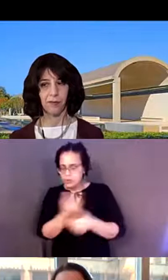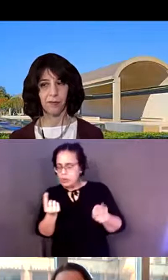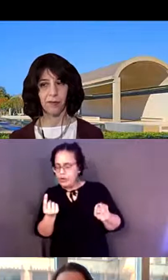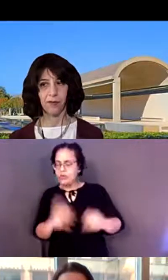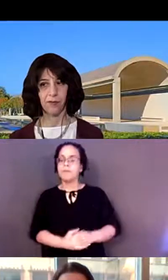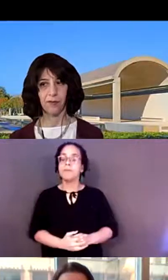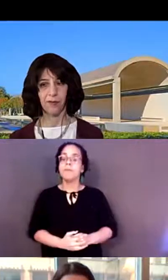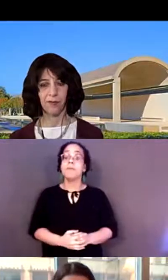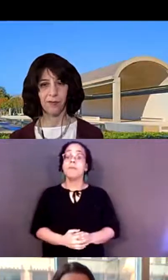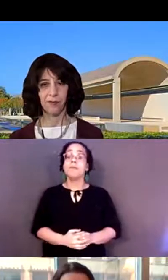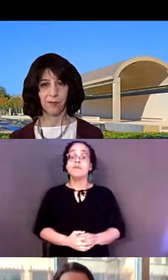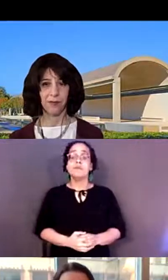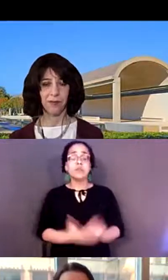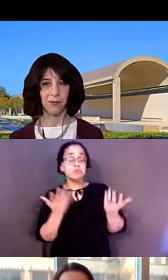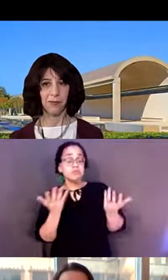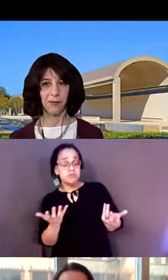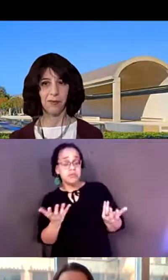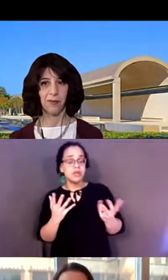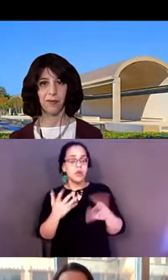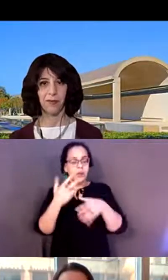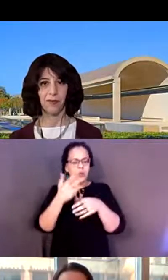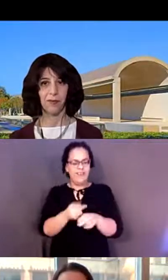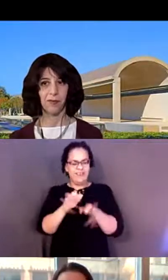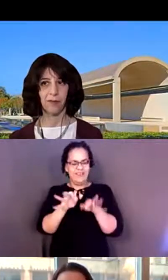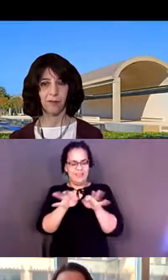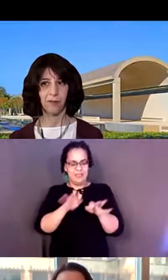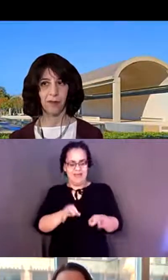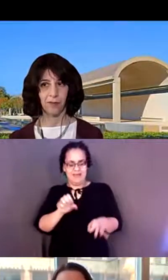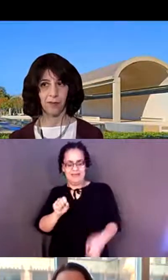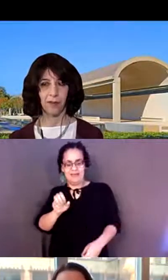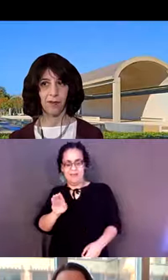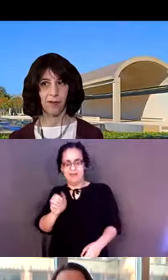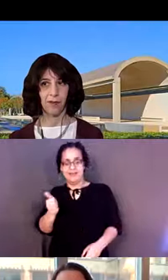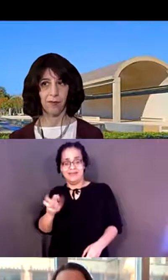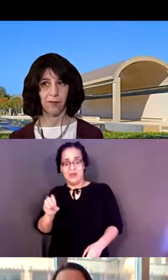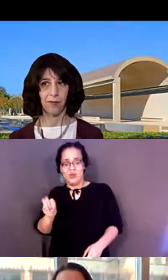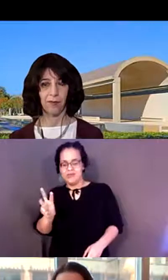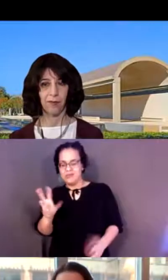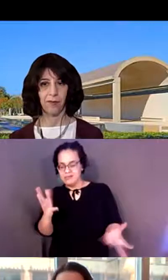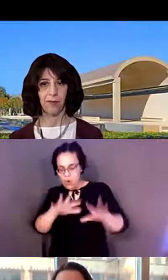just to give a brief introduction to the